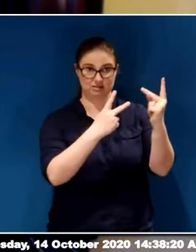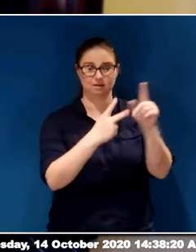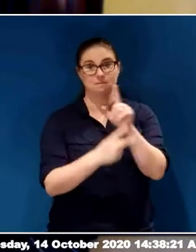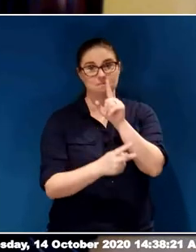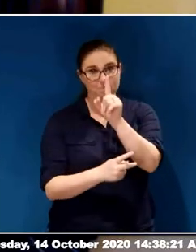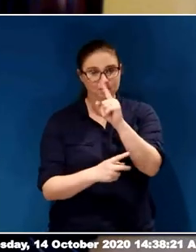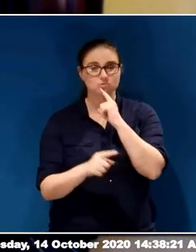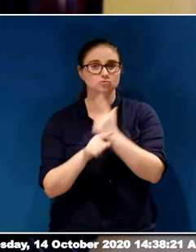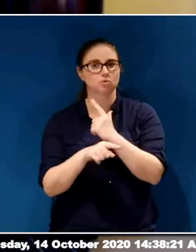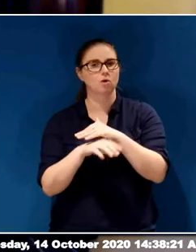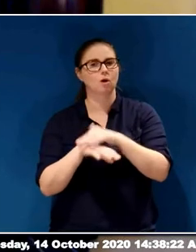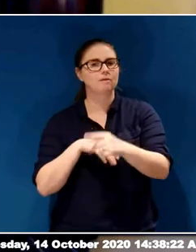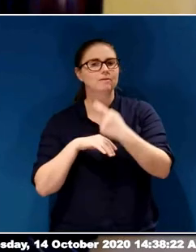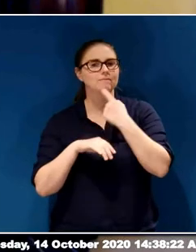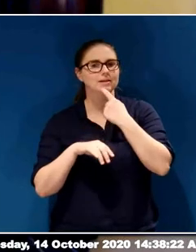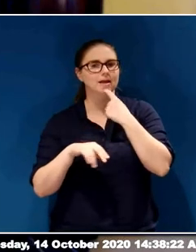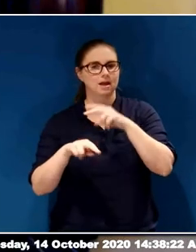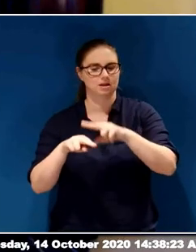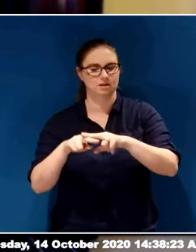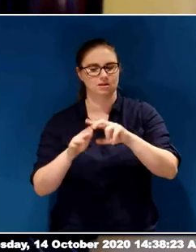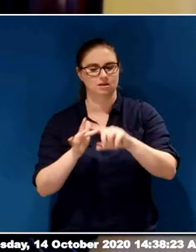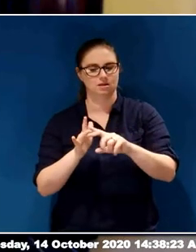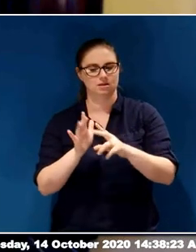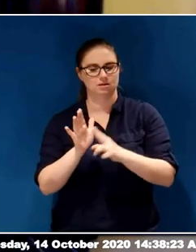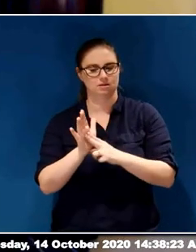that has adopted this nationally to great effect.